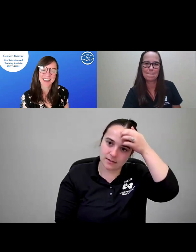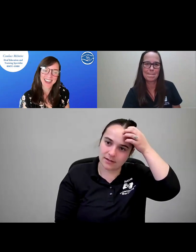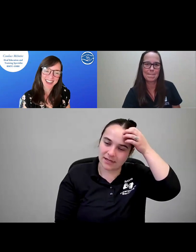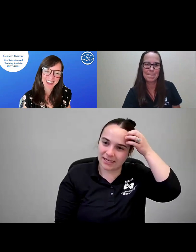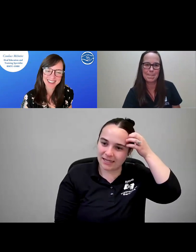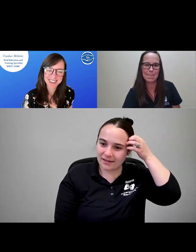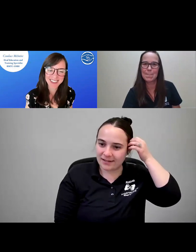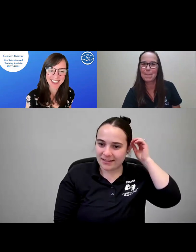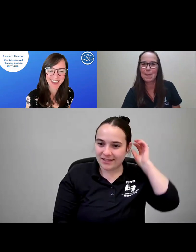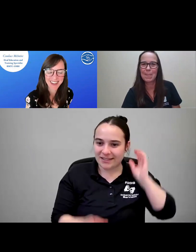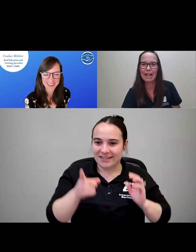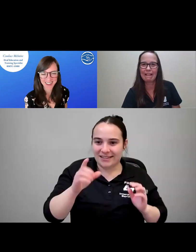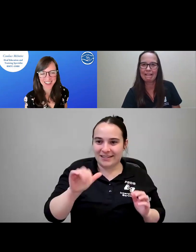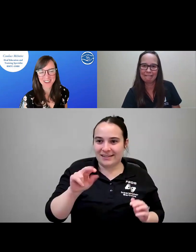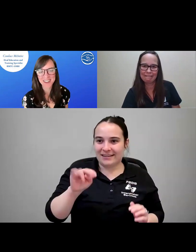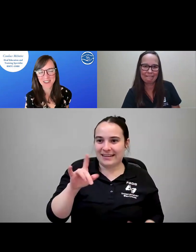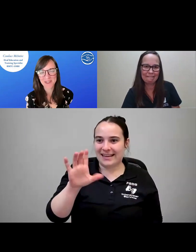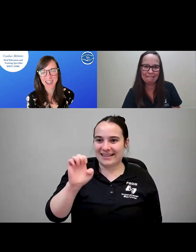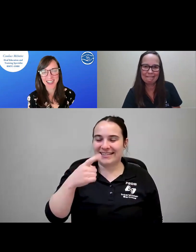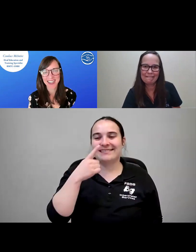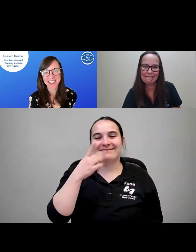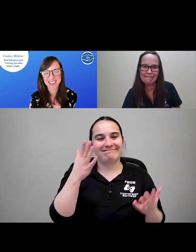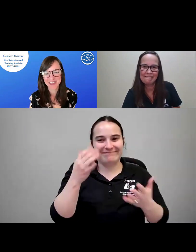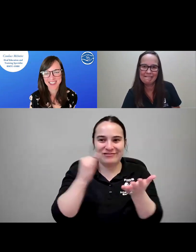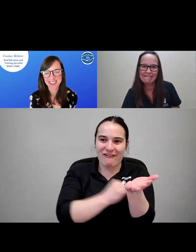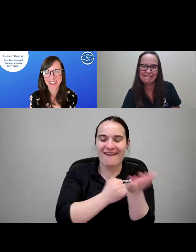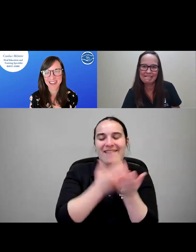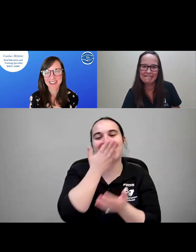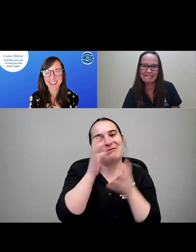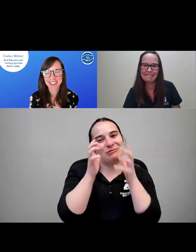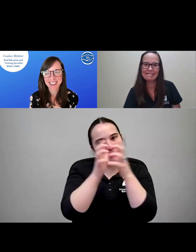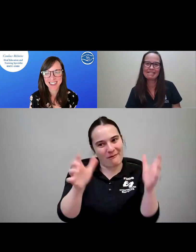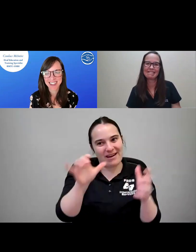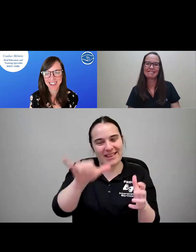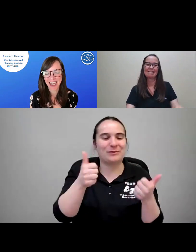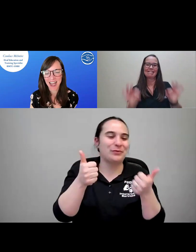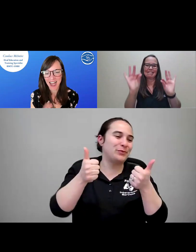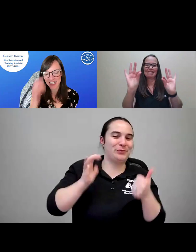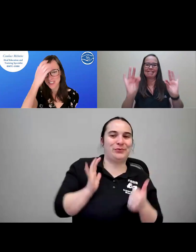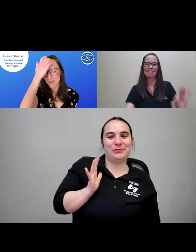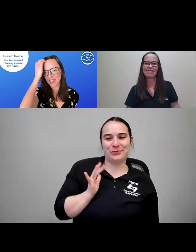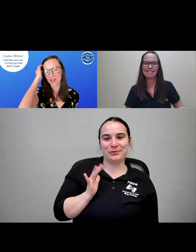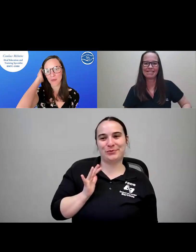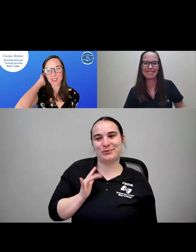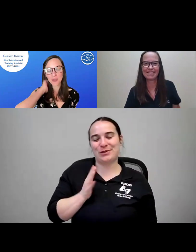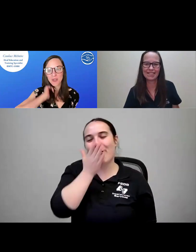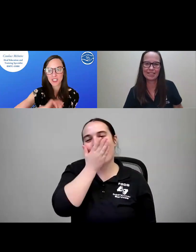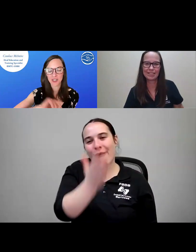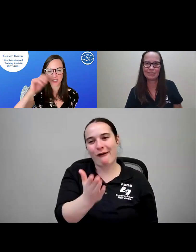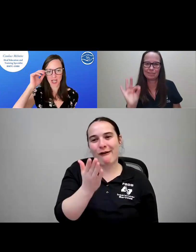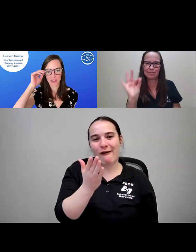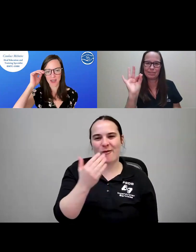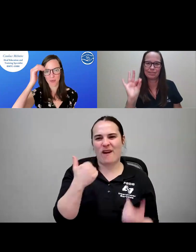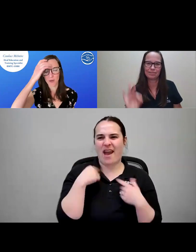Hey Janelle, thank you so much. That was so good. I did want to there was a question in the chat that